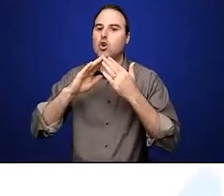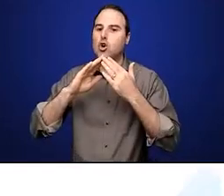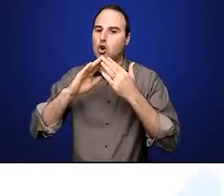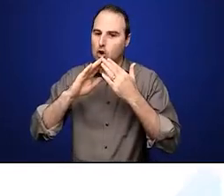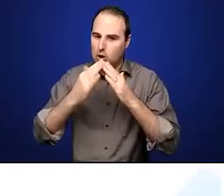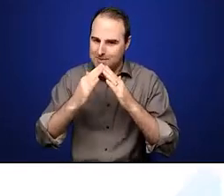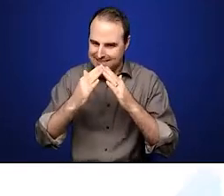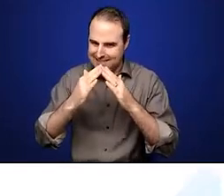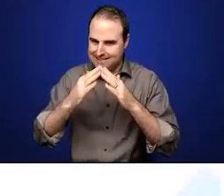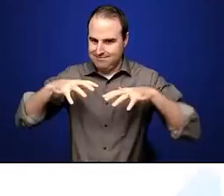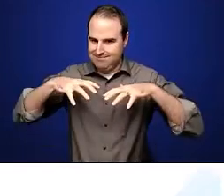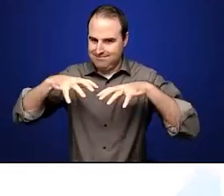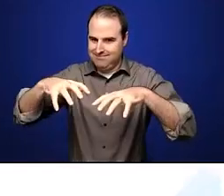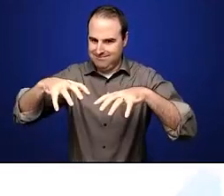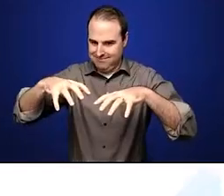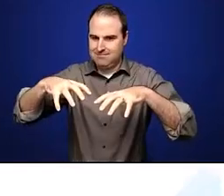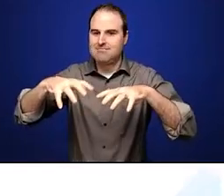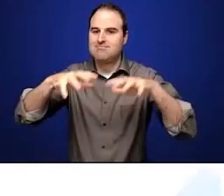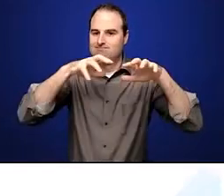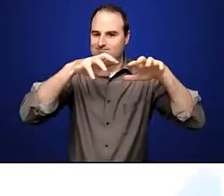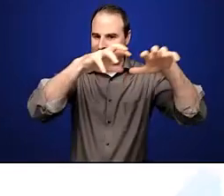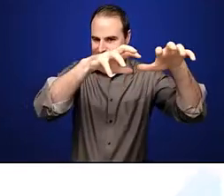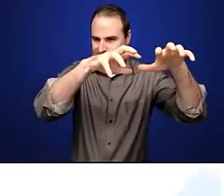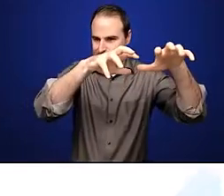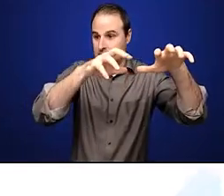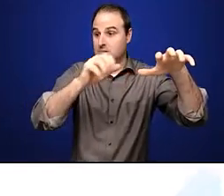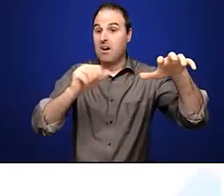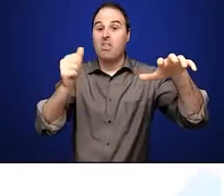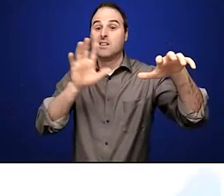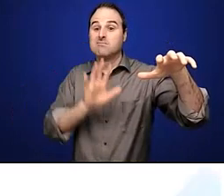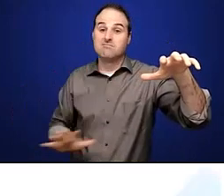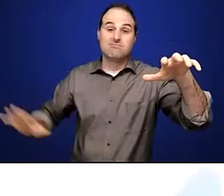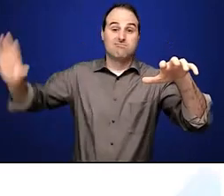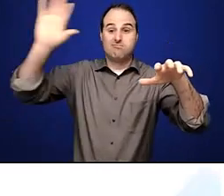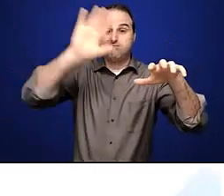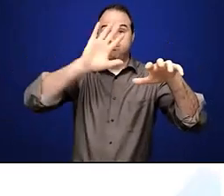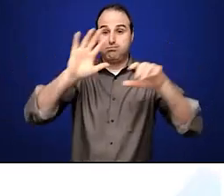And everywhere else is that 70%. And specific that I wanted to talk about today